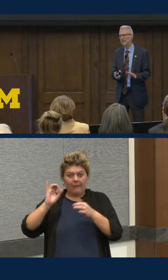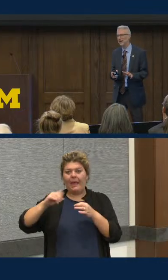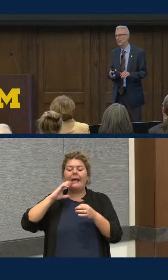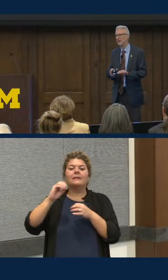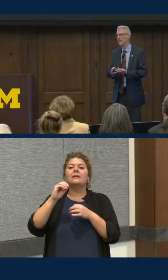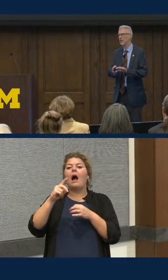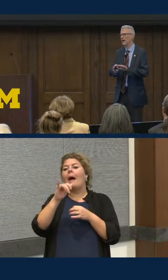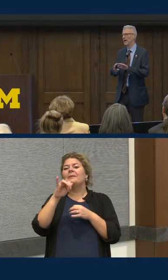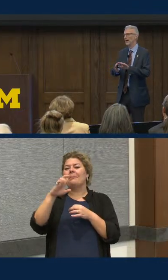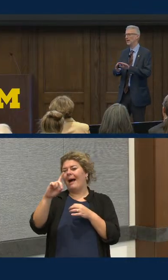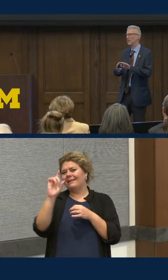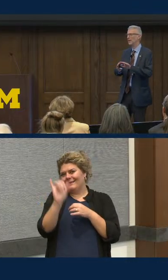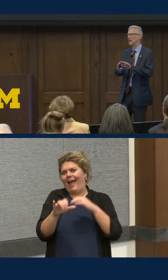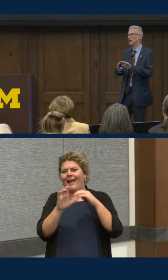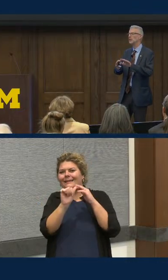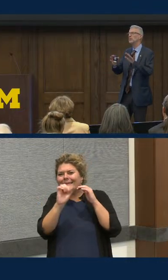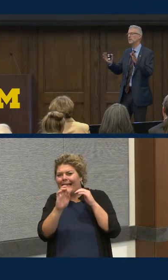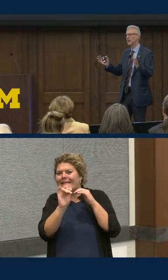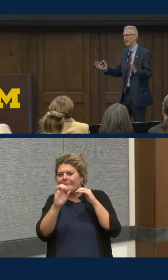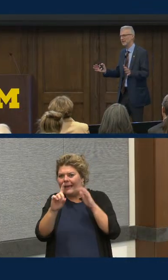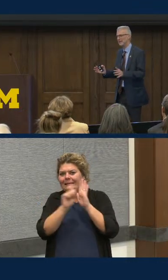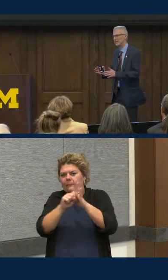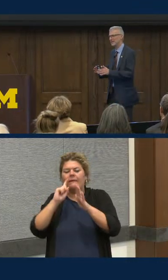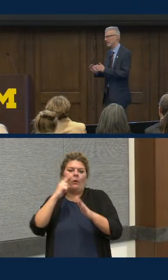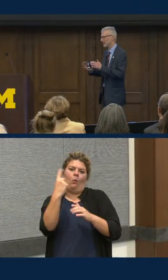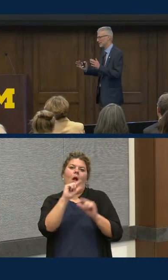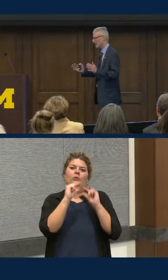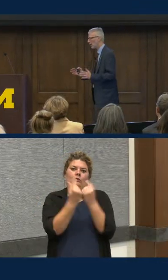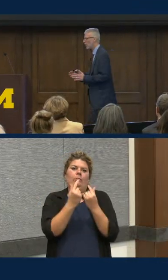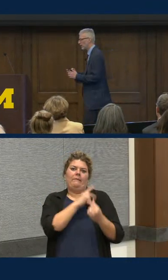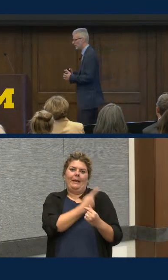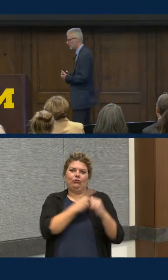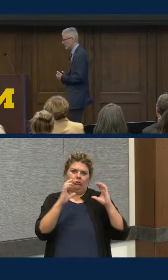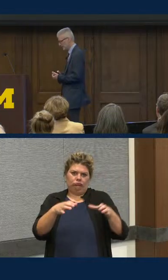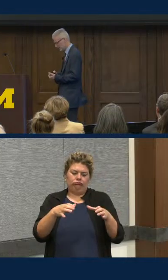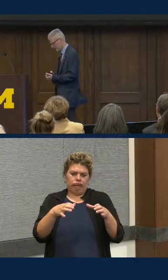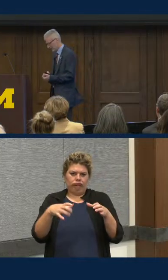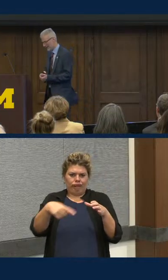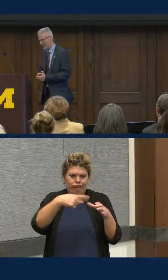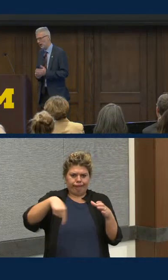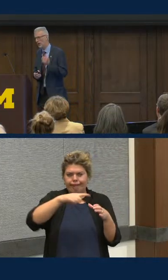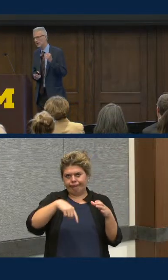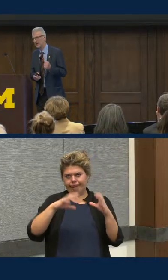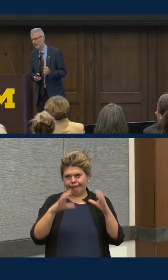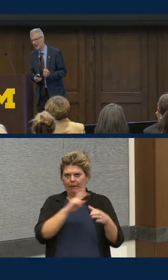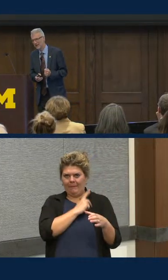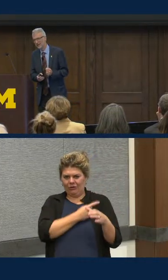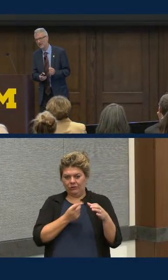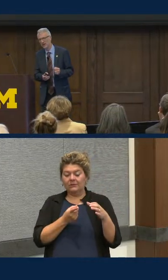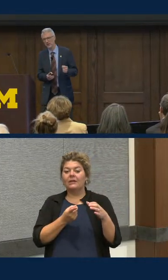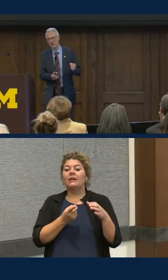group of patients. Cohort of patients. The Holy grail in the